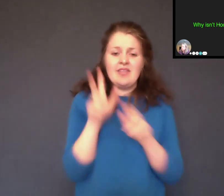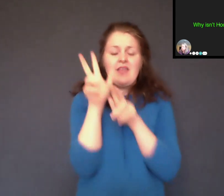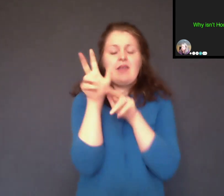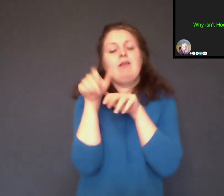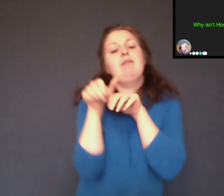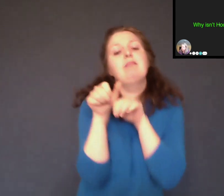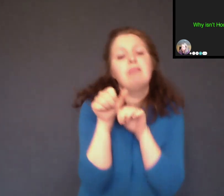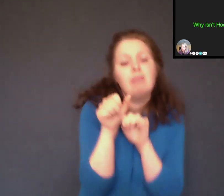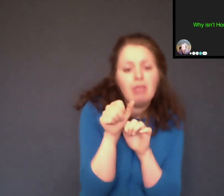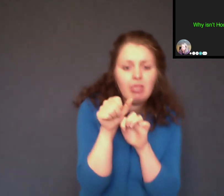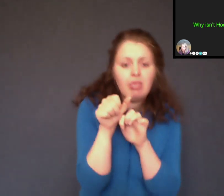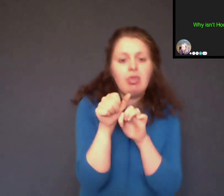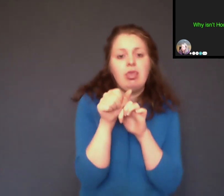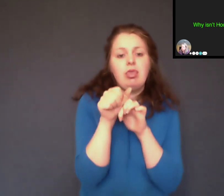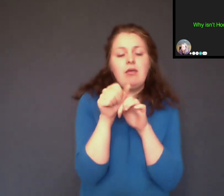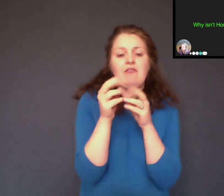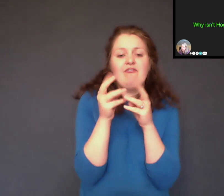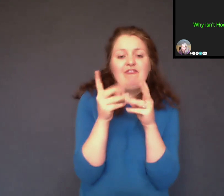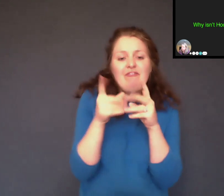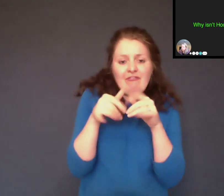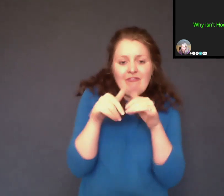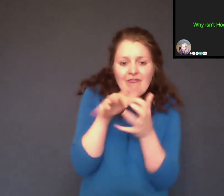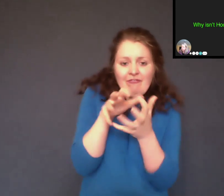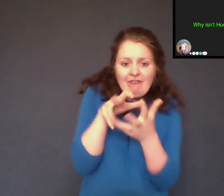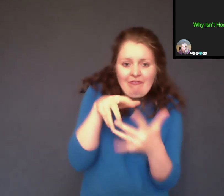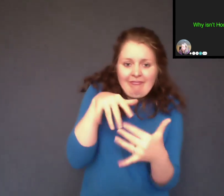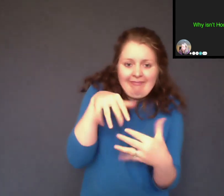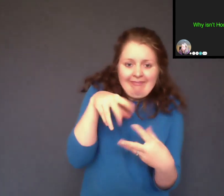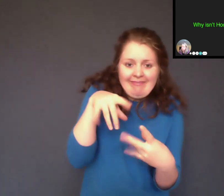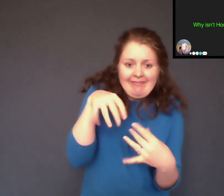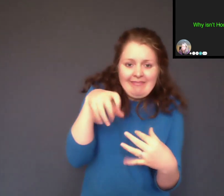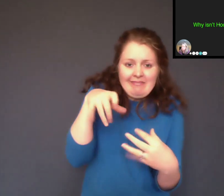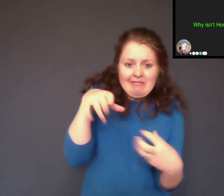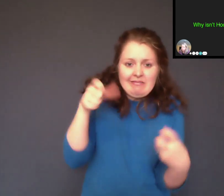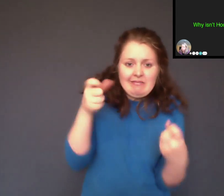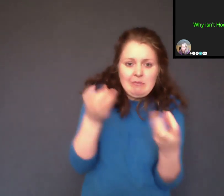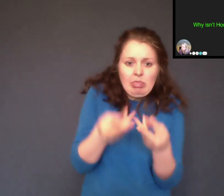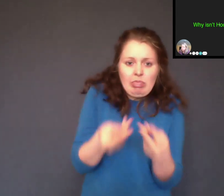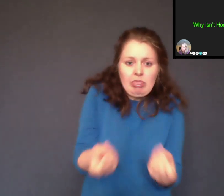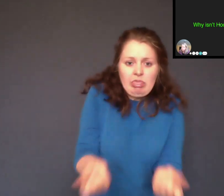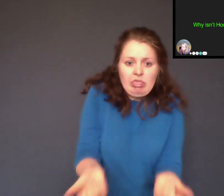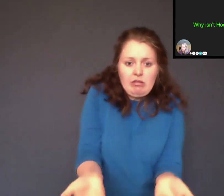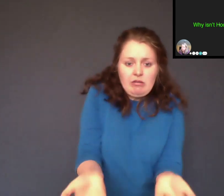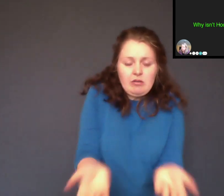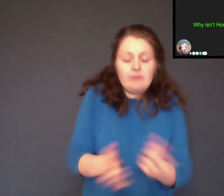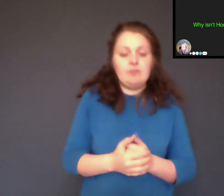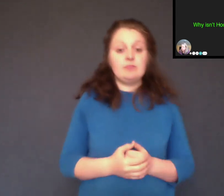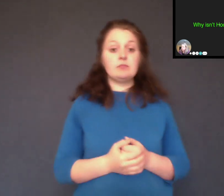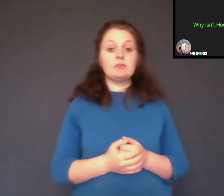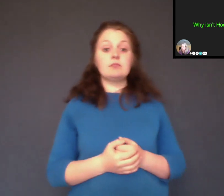then it sank down upon the stairs and its last pitiful fragments crumbled somebody has been